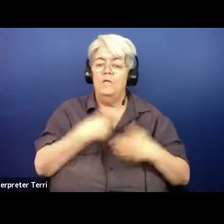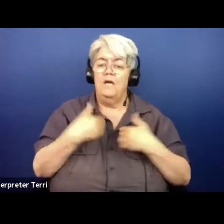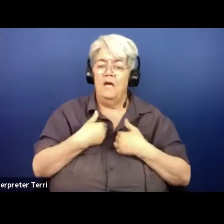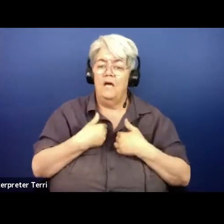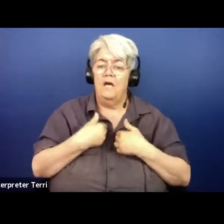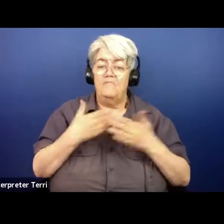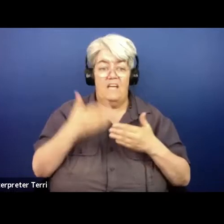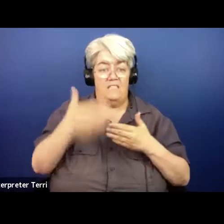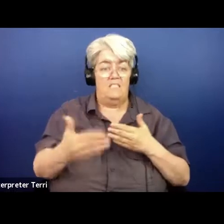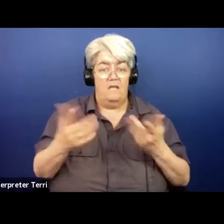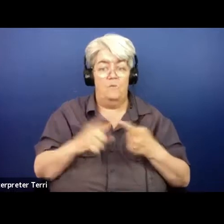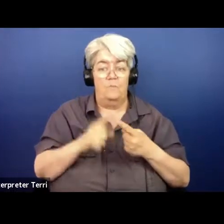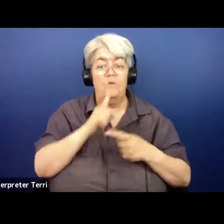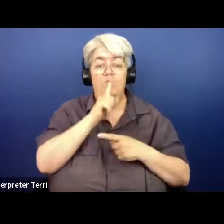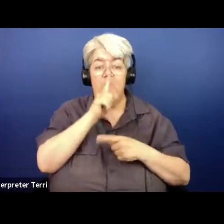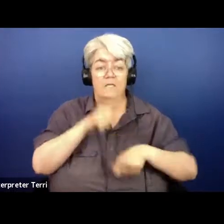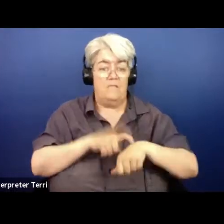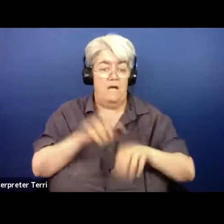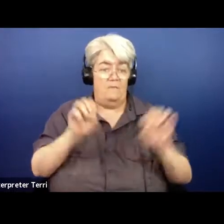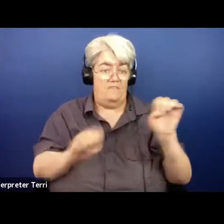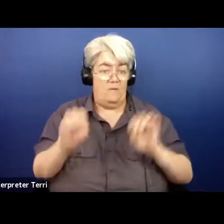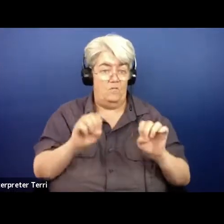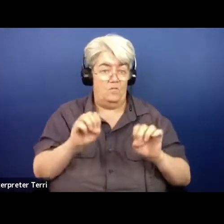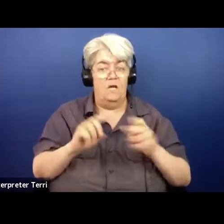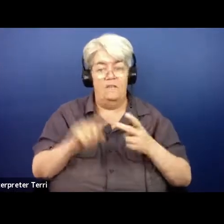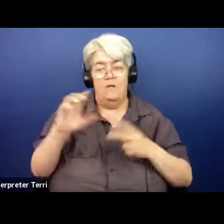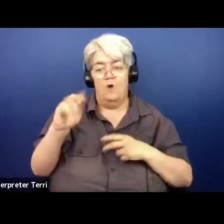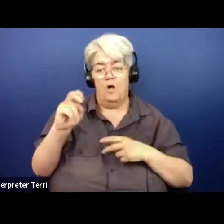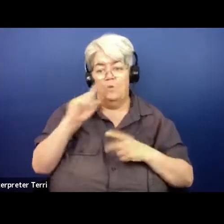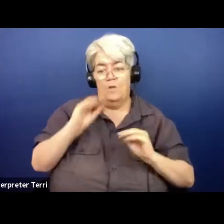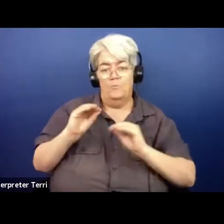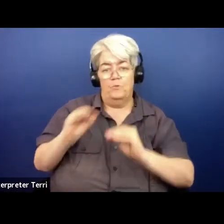thing is a real-time evaluation. I think Connor is going to put that up on the